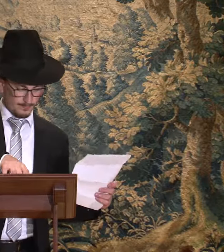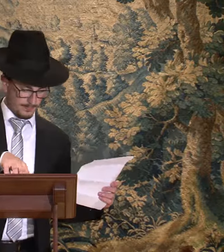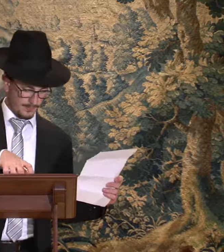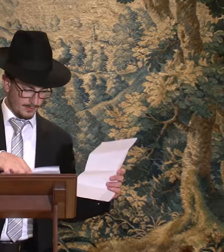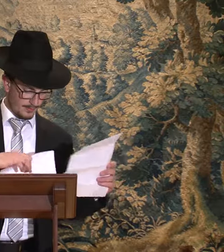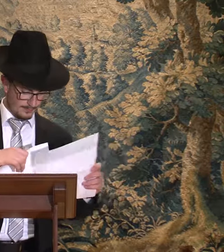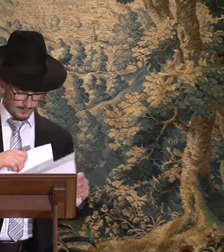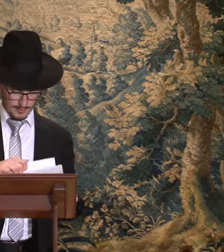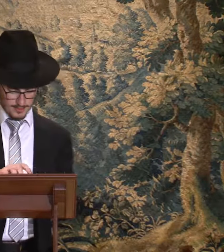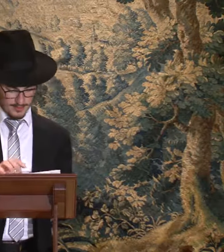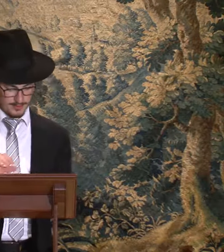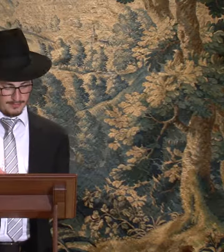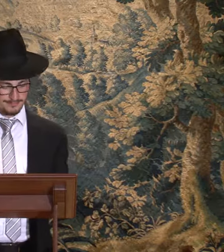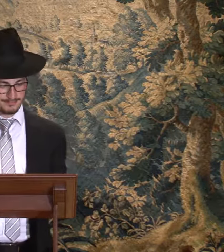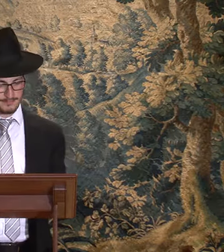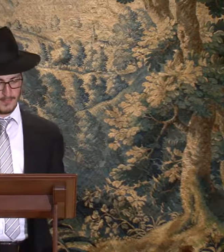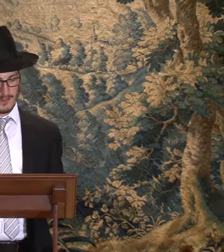Dovid?